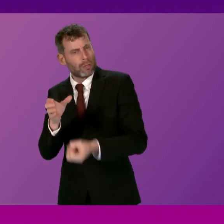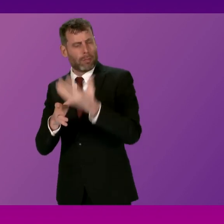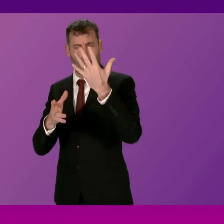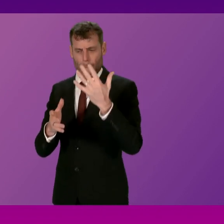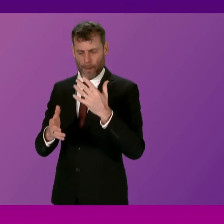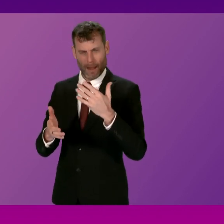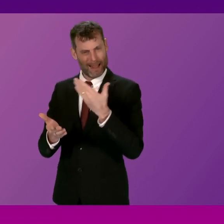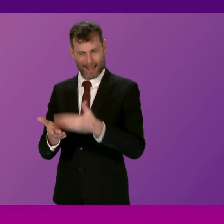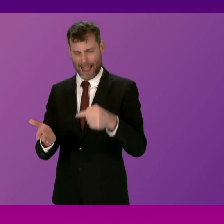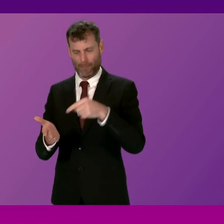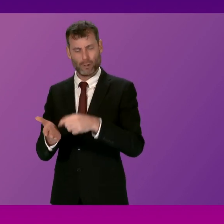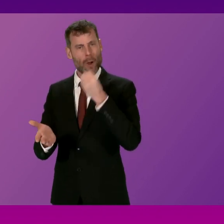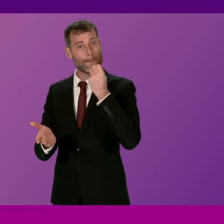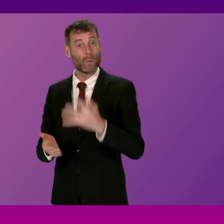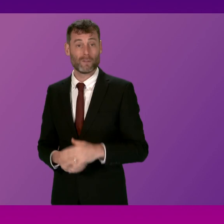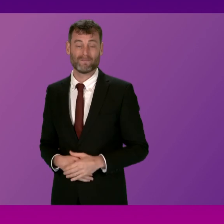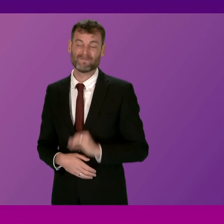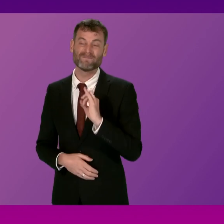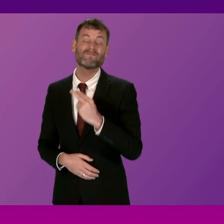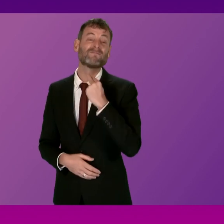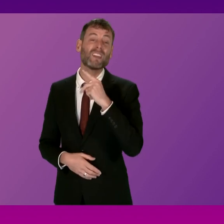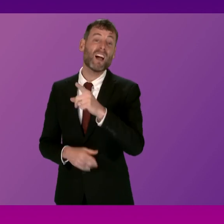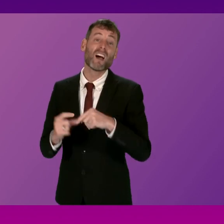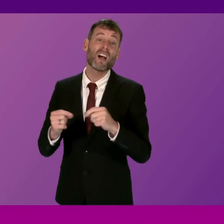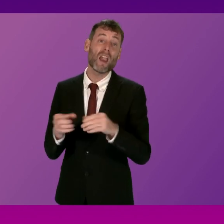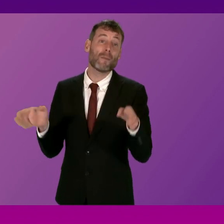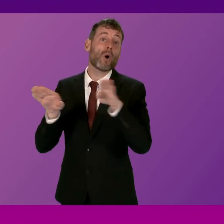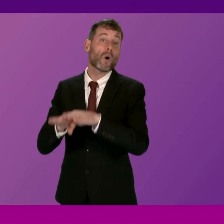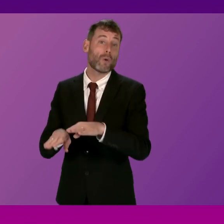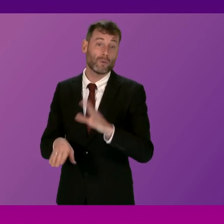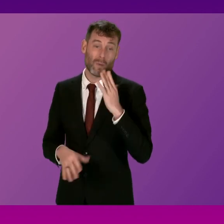Sadly, the club had to close its doors over a decade ago.